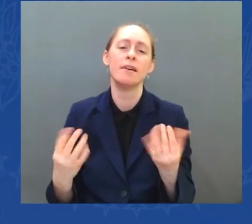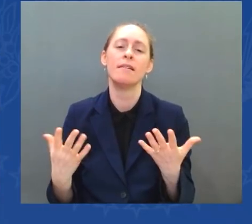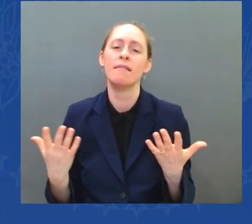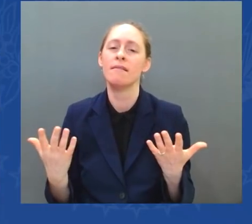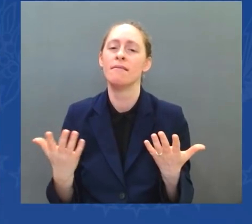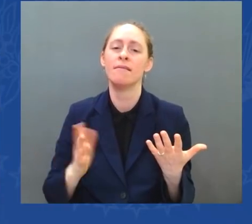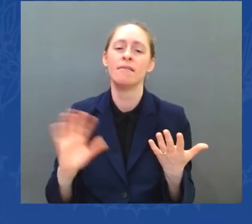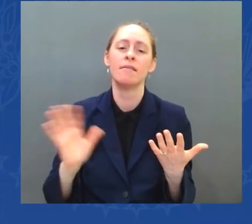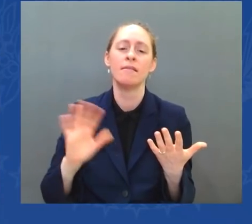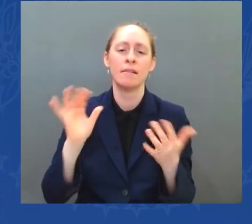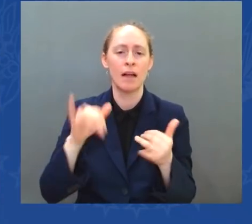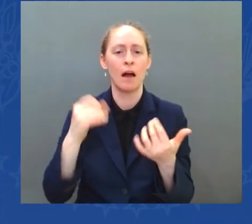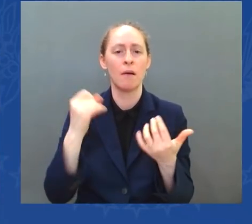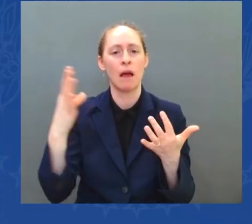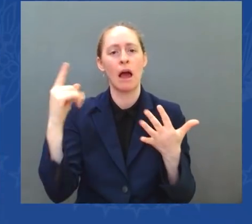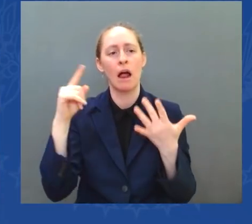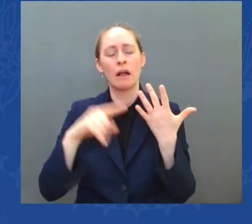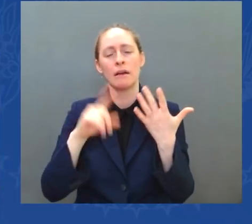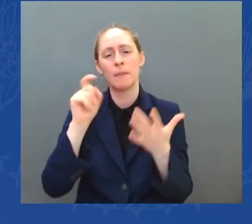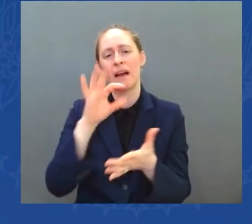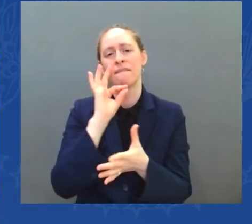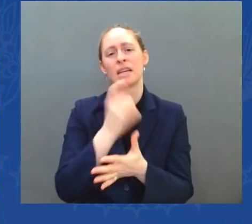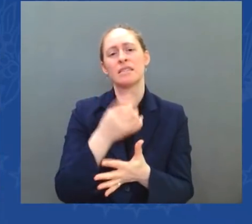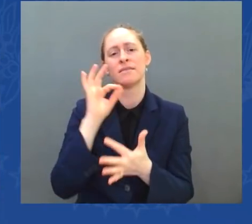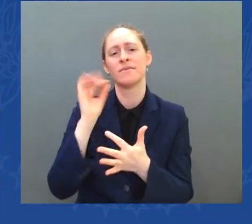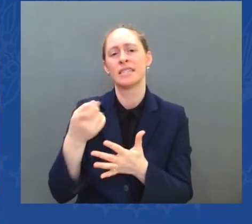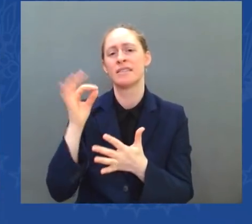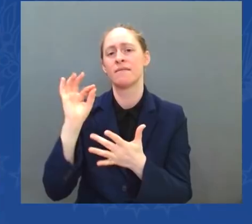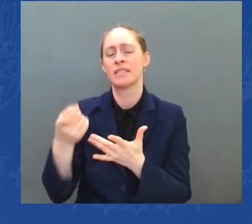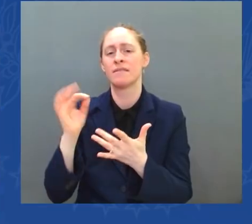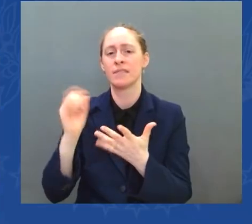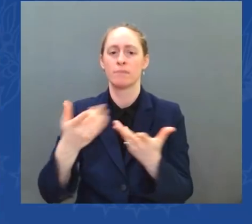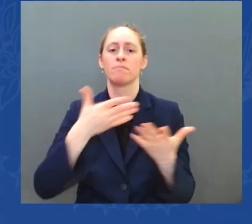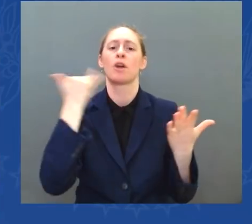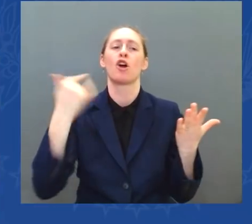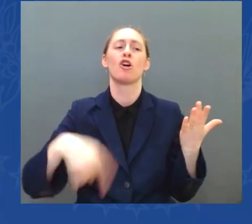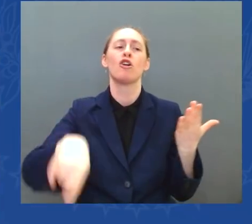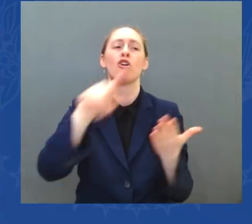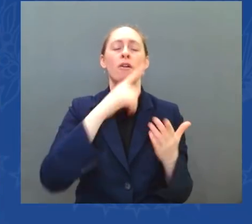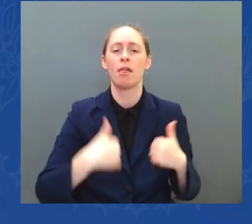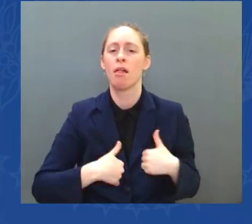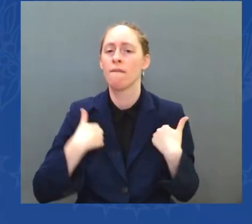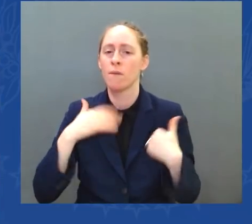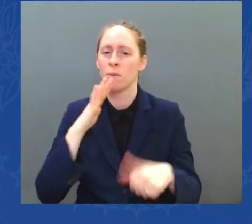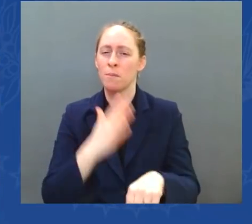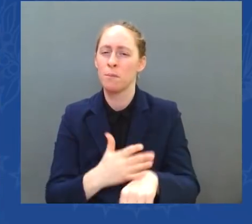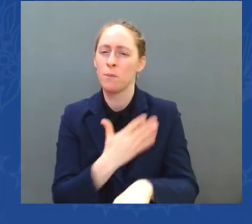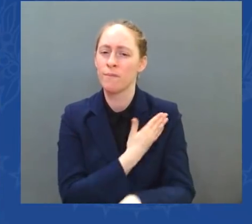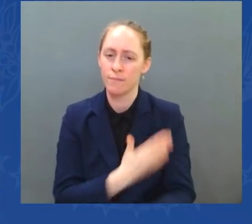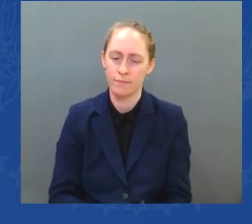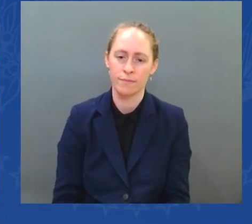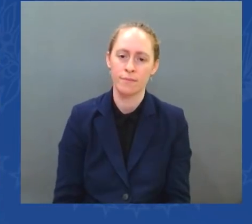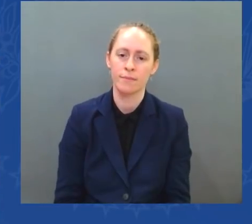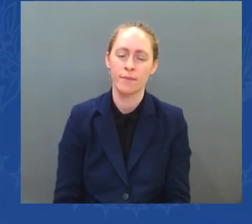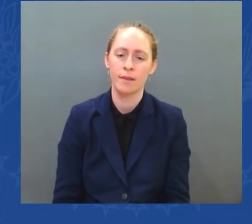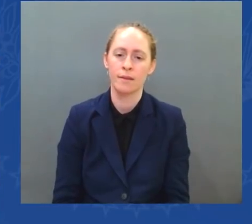For example, equity and opportunity require more than just economic investment;